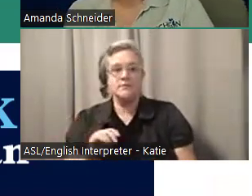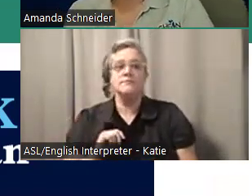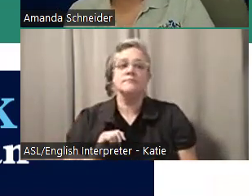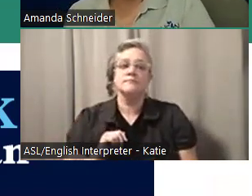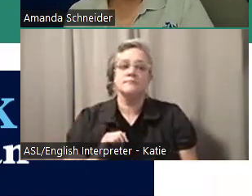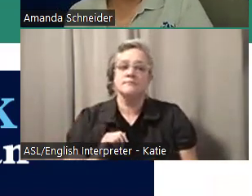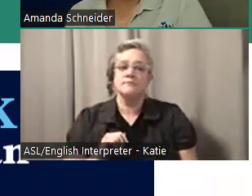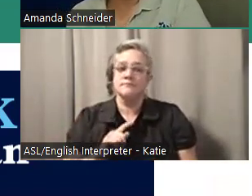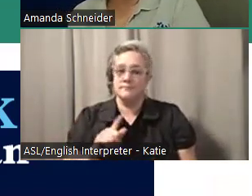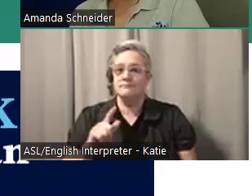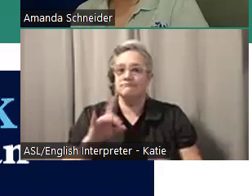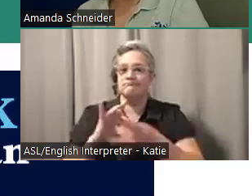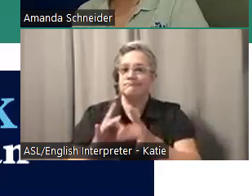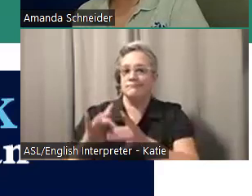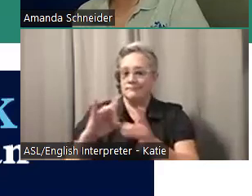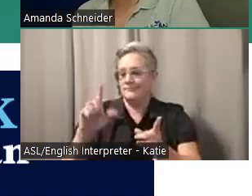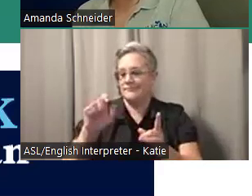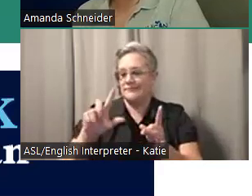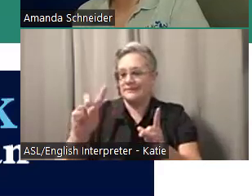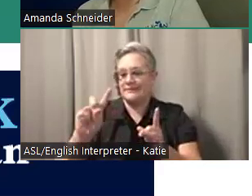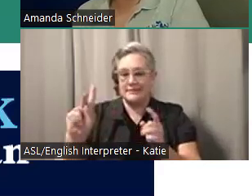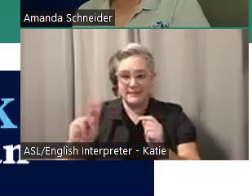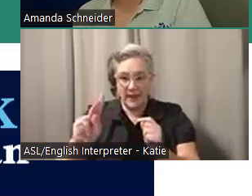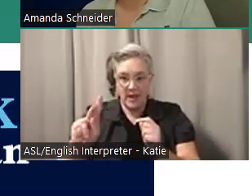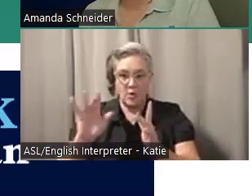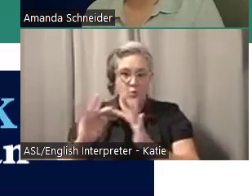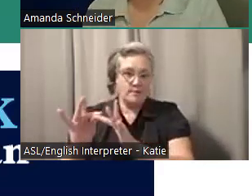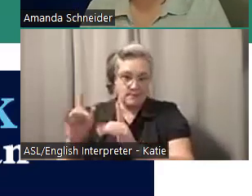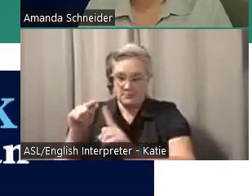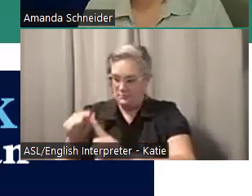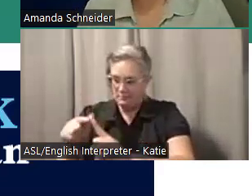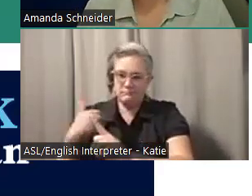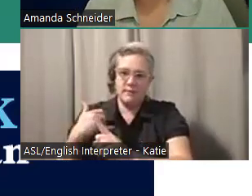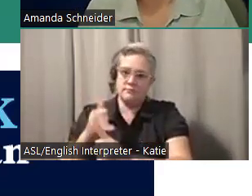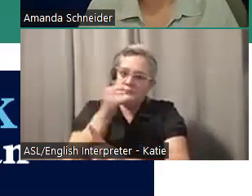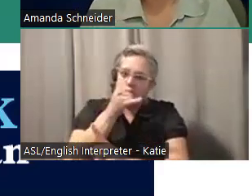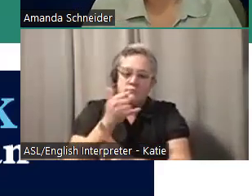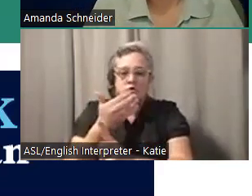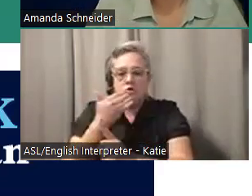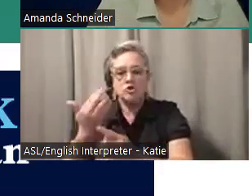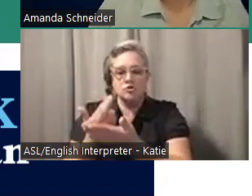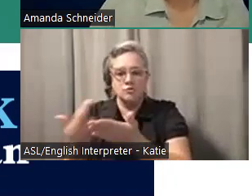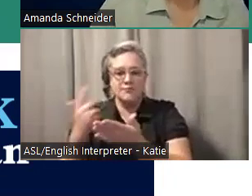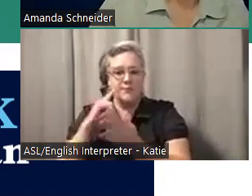the lead K website, um, which also has a lot of great resources for families.